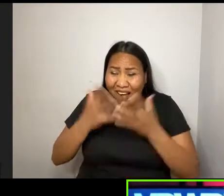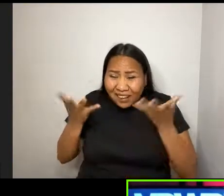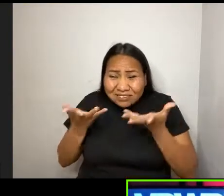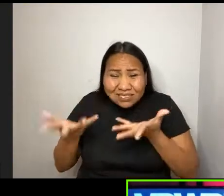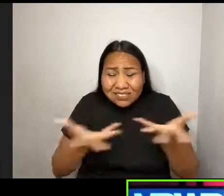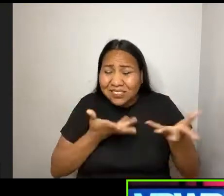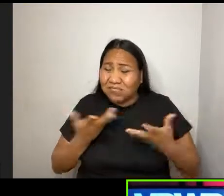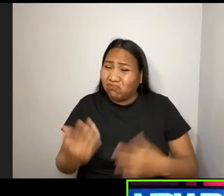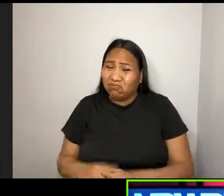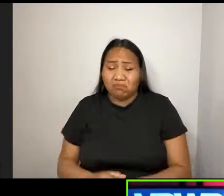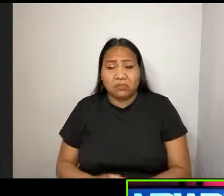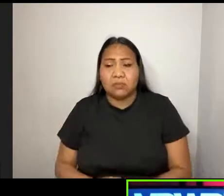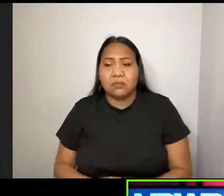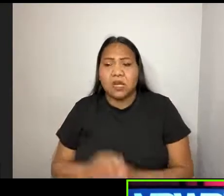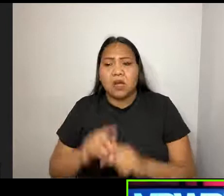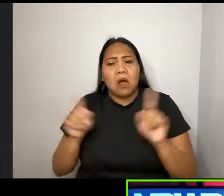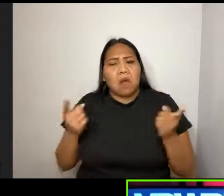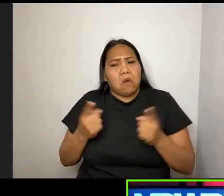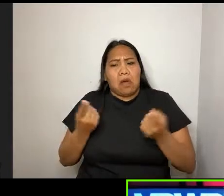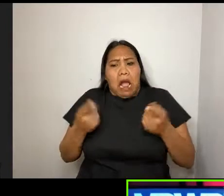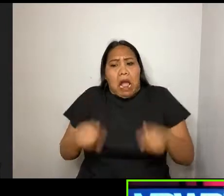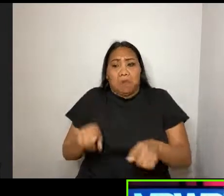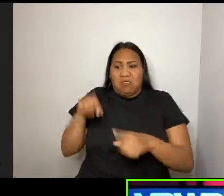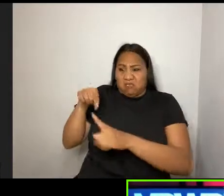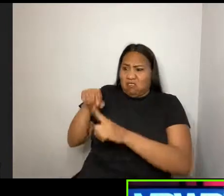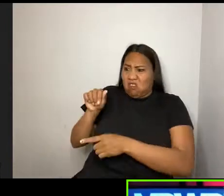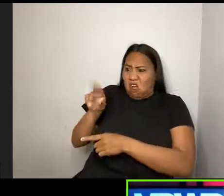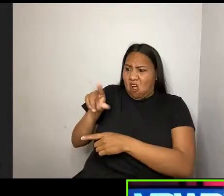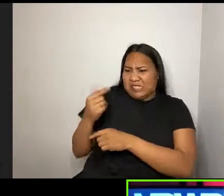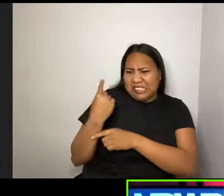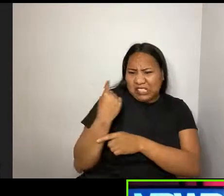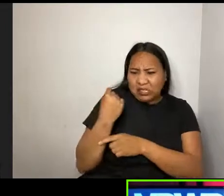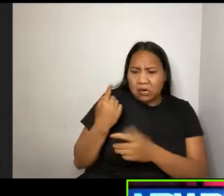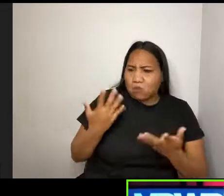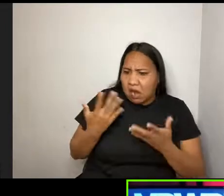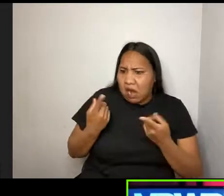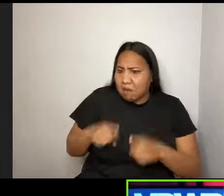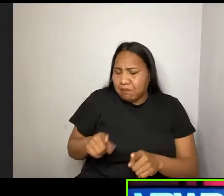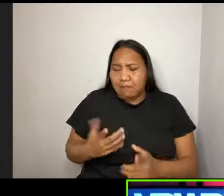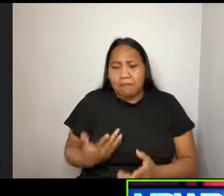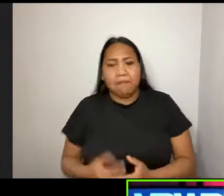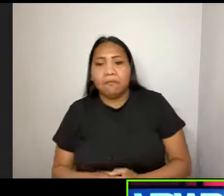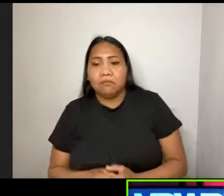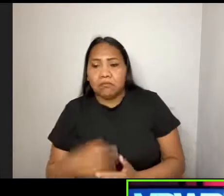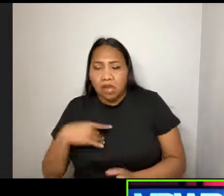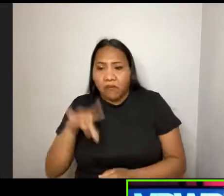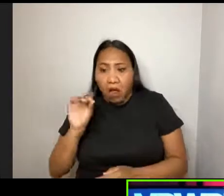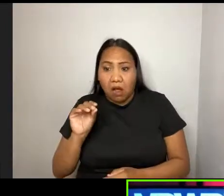of last year, I found out it was the 340th anniversary of the Pueblo Revolt.